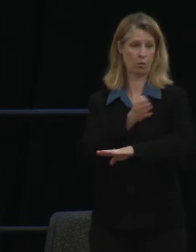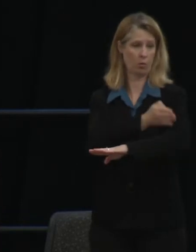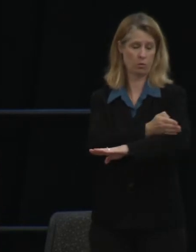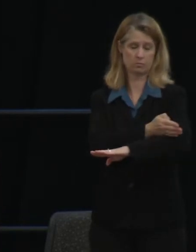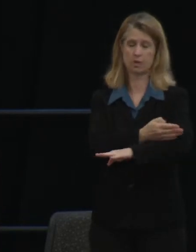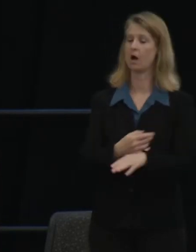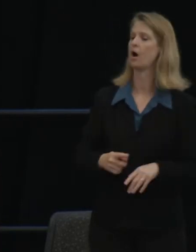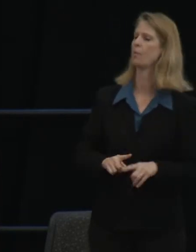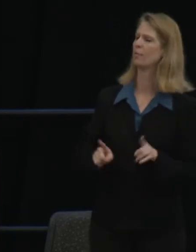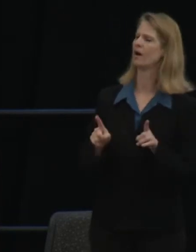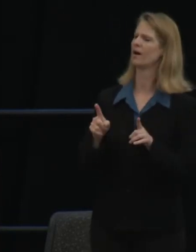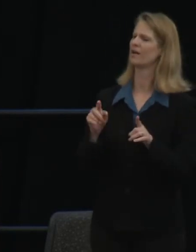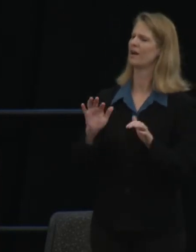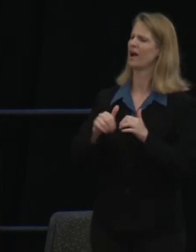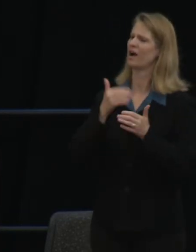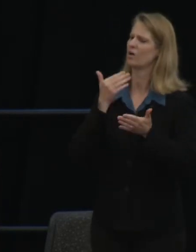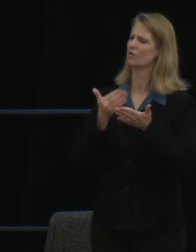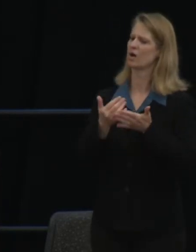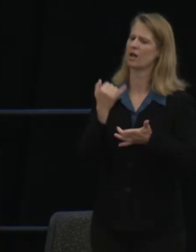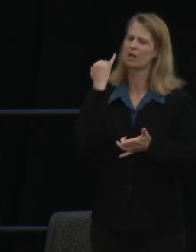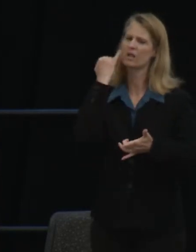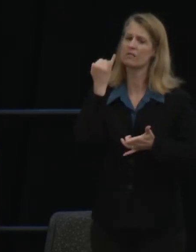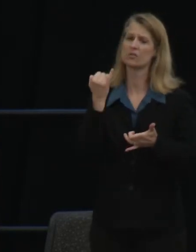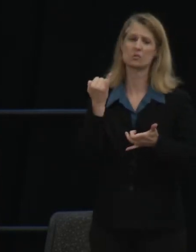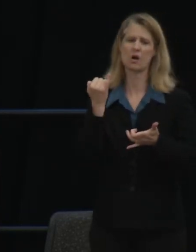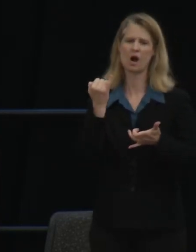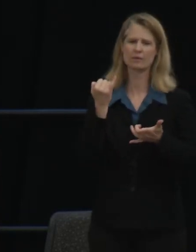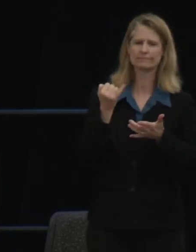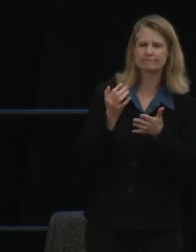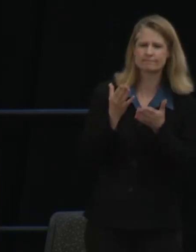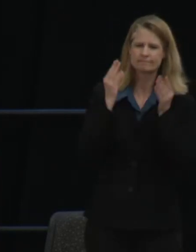How well nurses are educated and do their jobs,